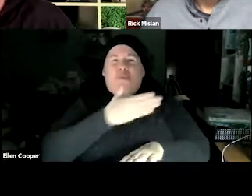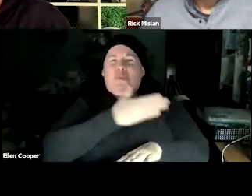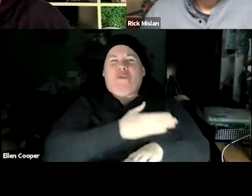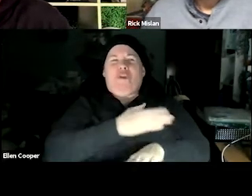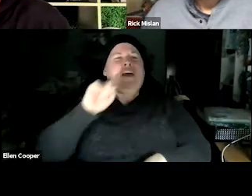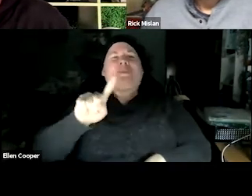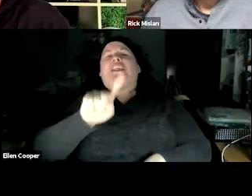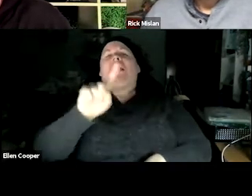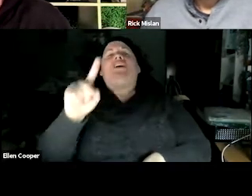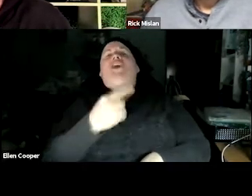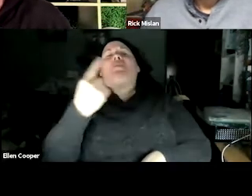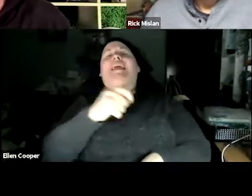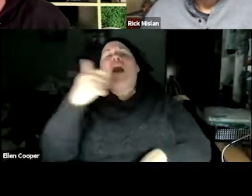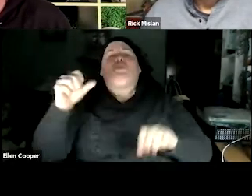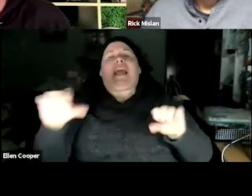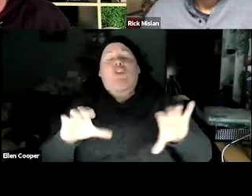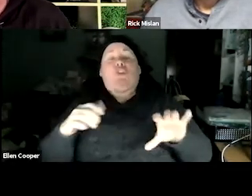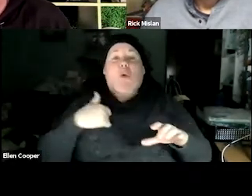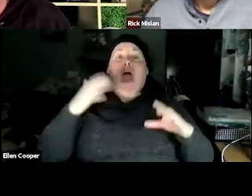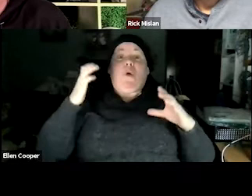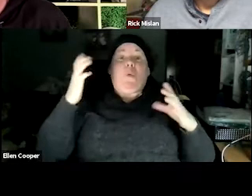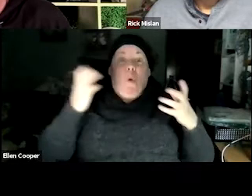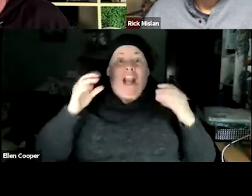education to figure out how do we train executives in the C suite.